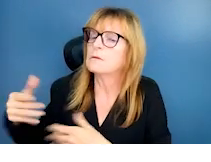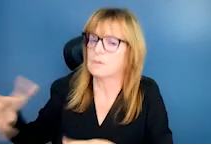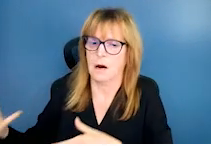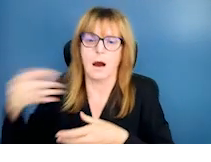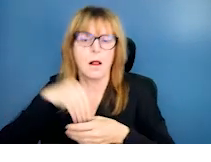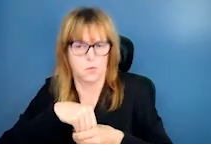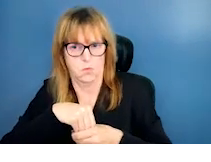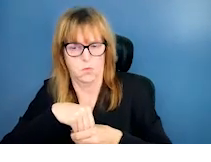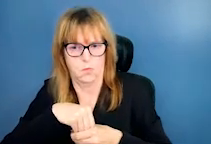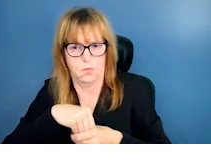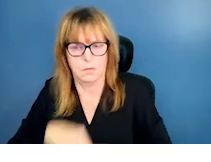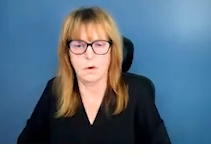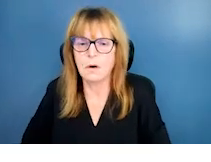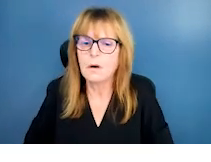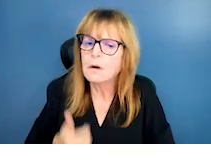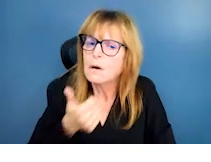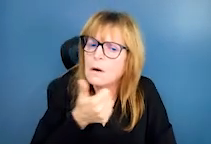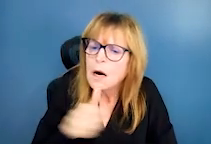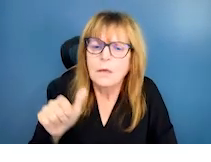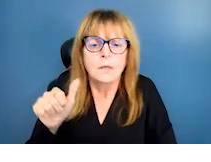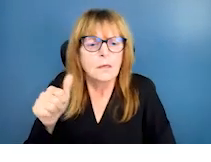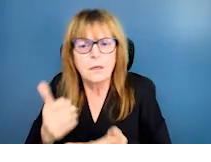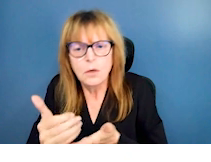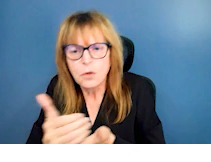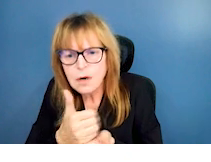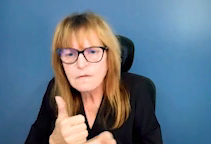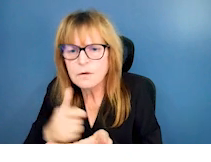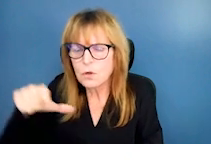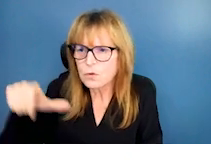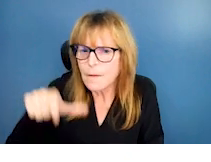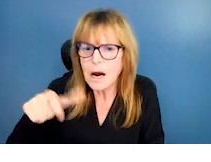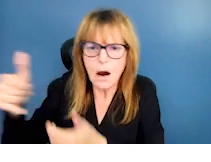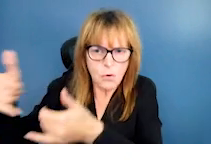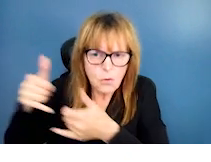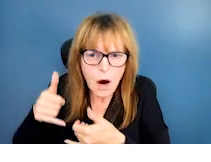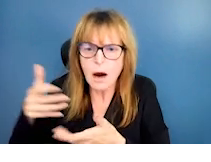clinic and previous CVITP Grant received, should not be included.